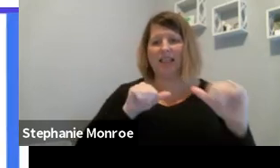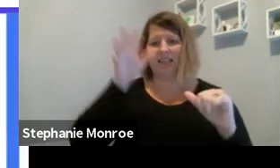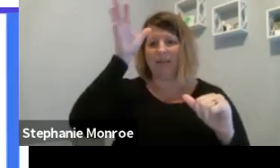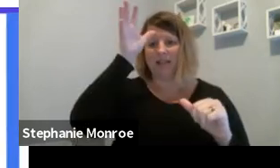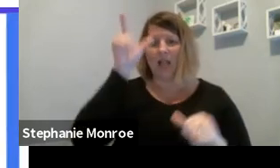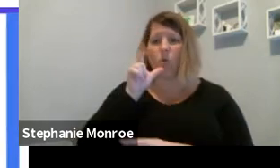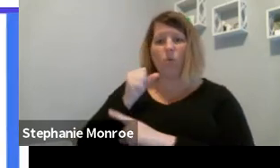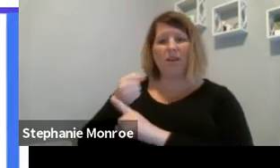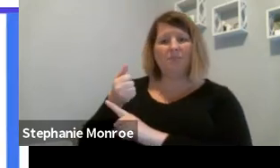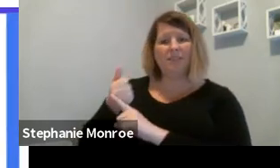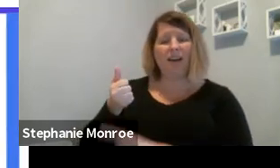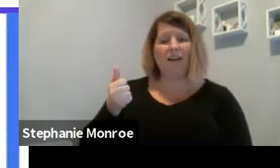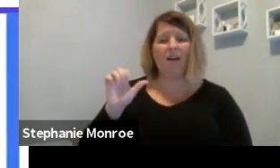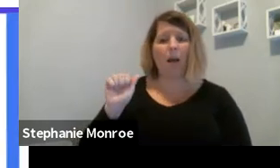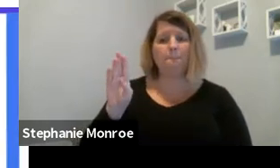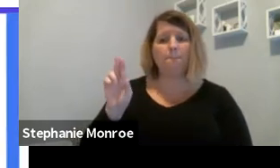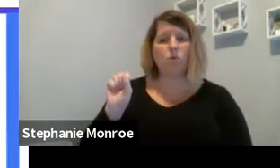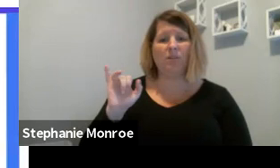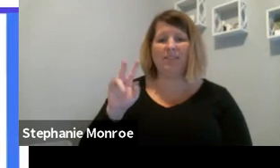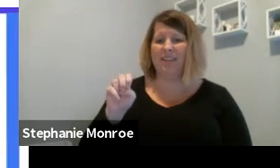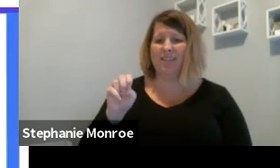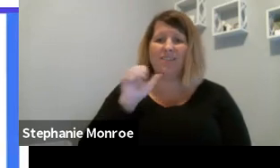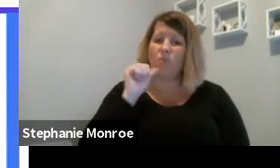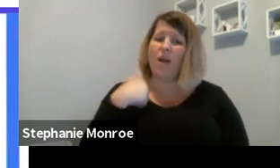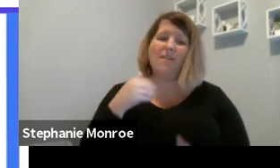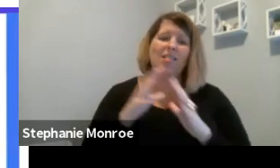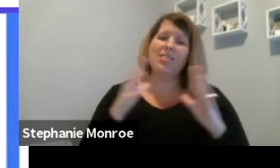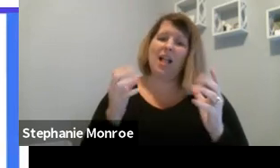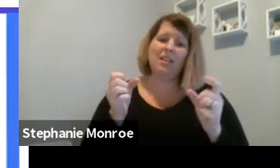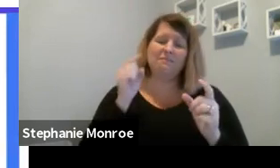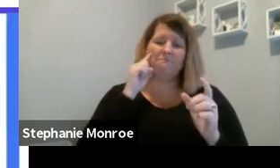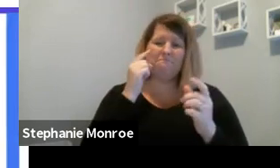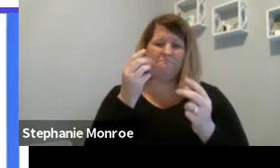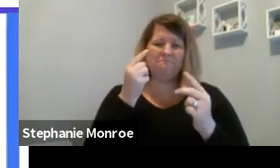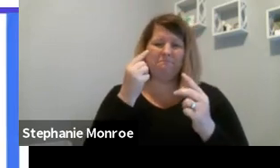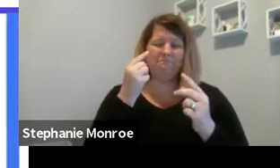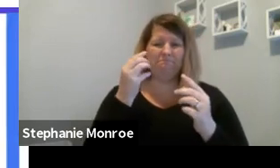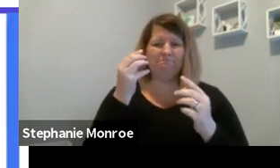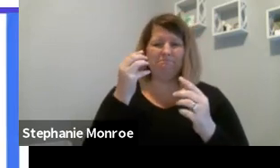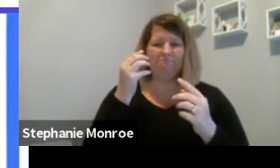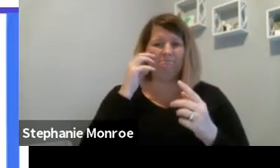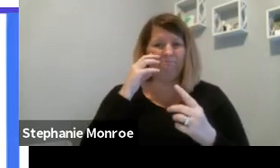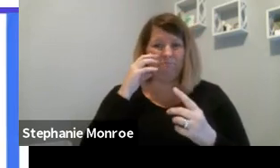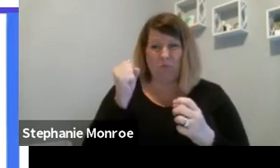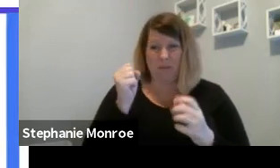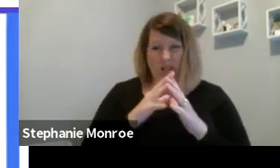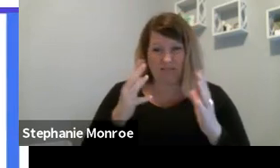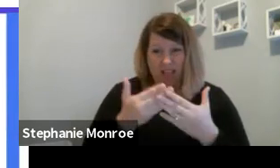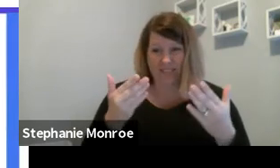There isn't a whole lot of memories other than just bad stuff, because we were all witnesses of the domestic violence